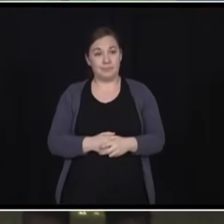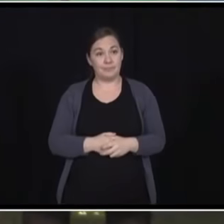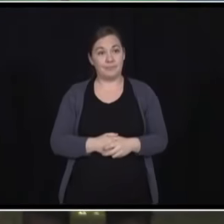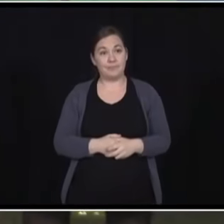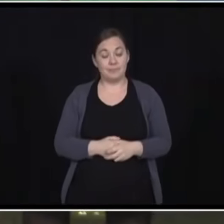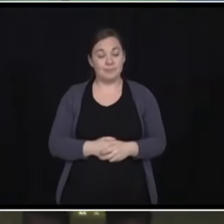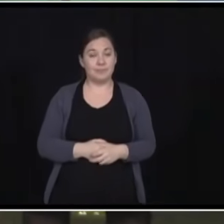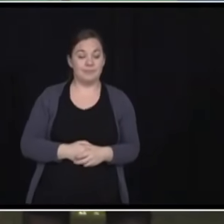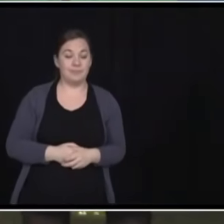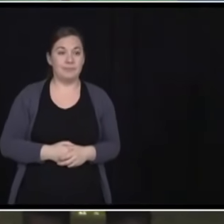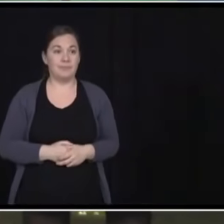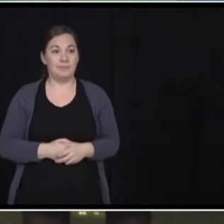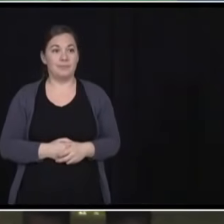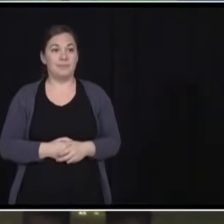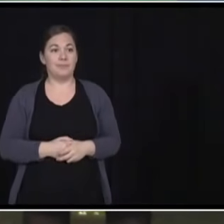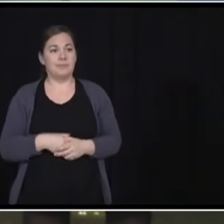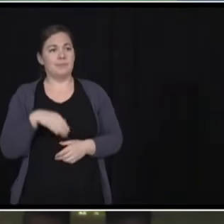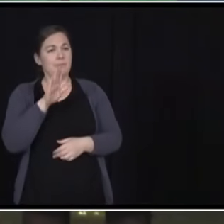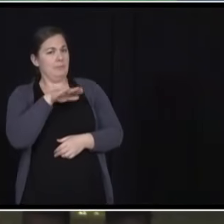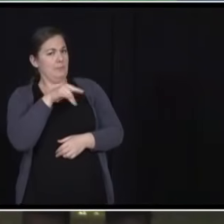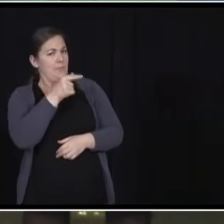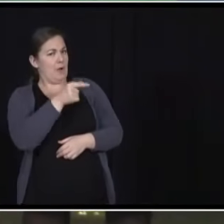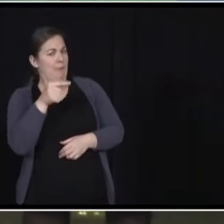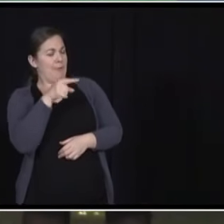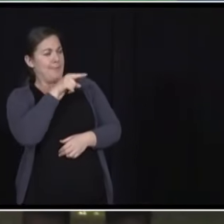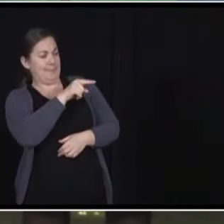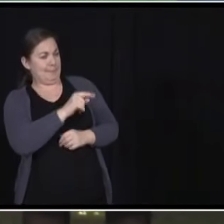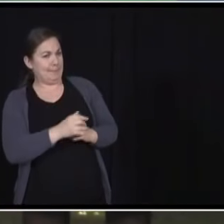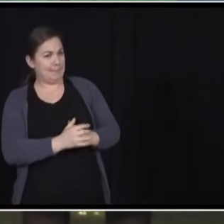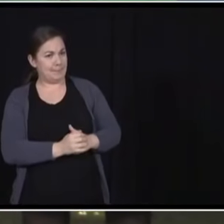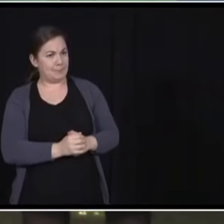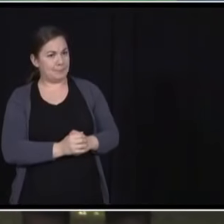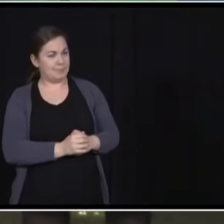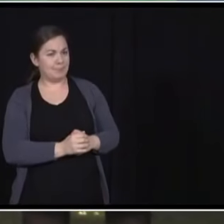Follow-up. Premier your government is proposing